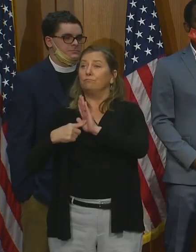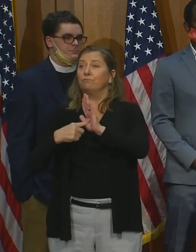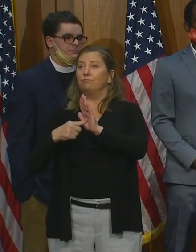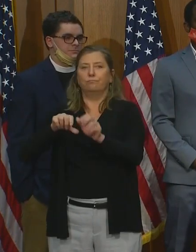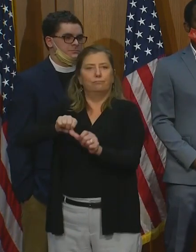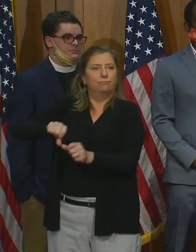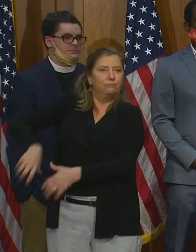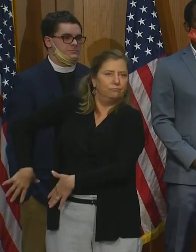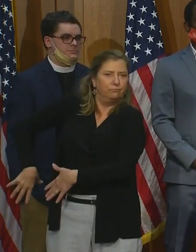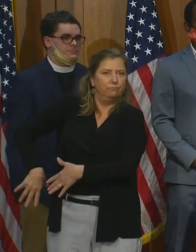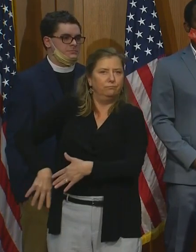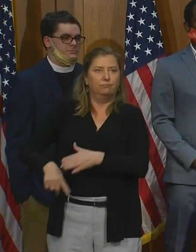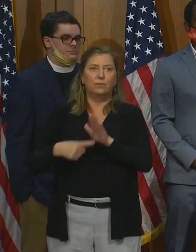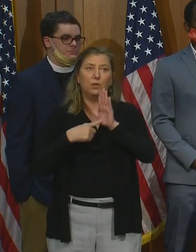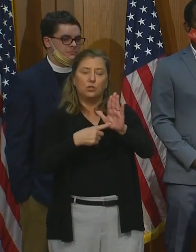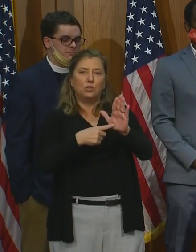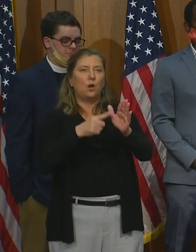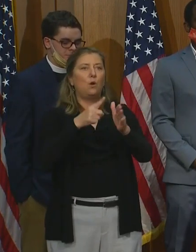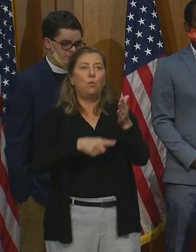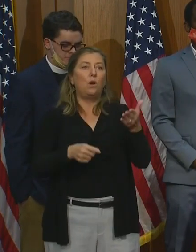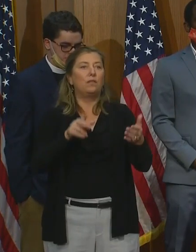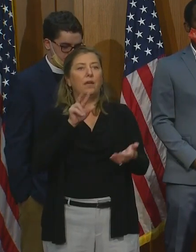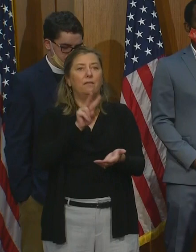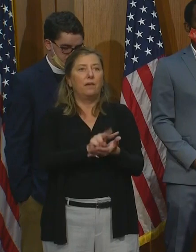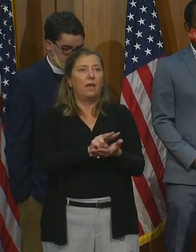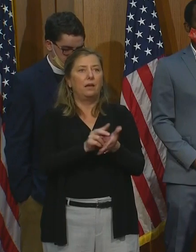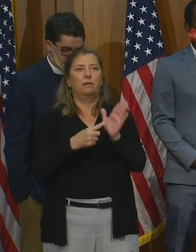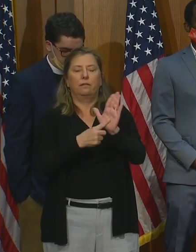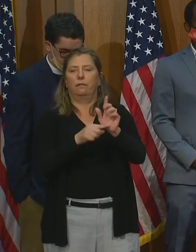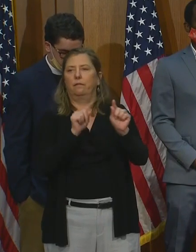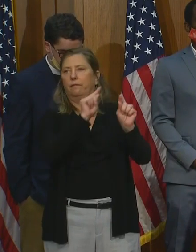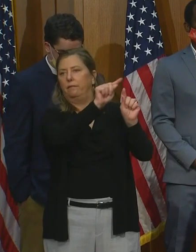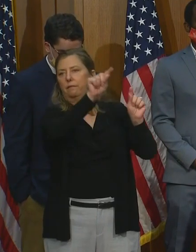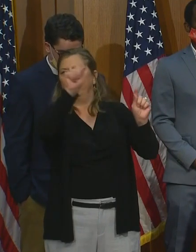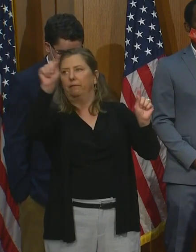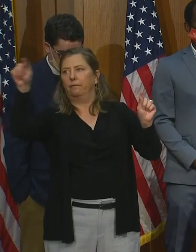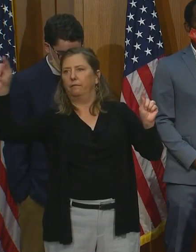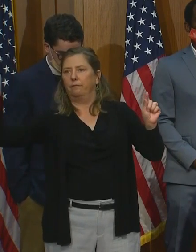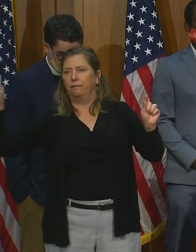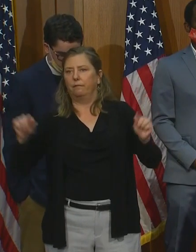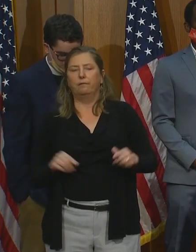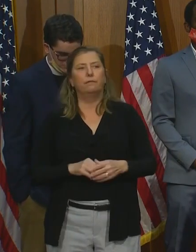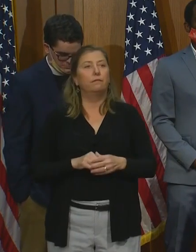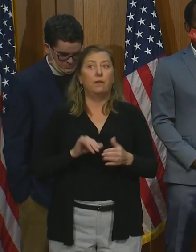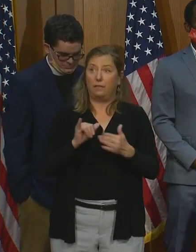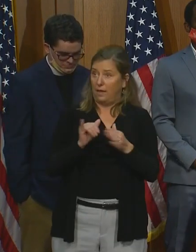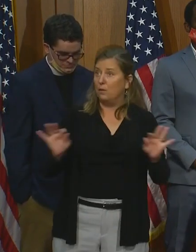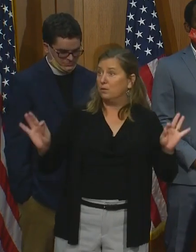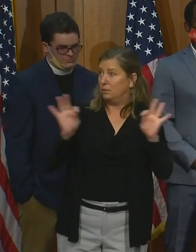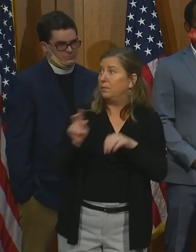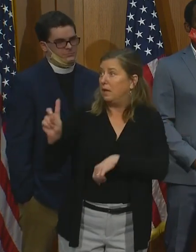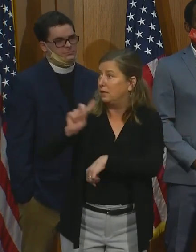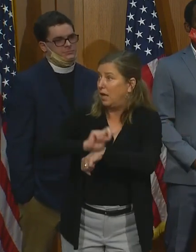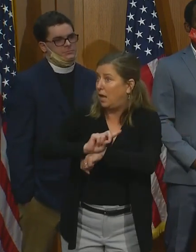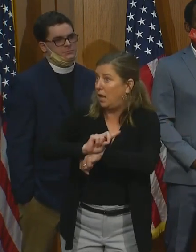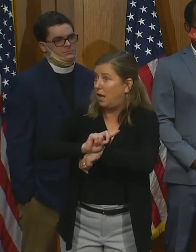HAD BEEN LEFT BEHIND. A GLORIFICATION OF THE LOST